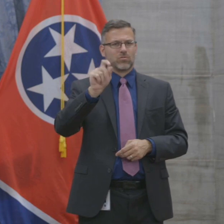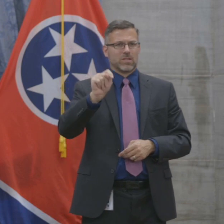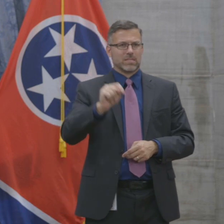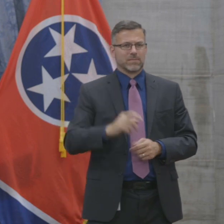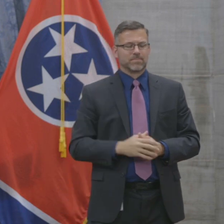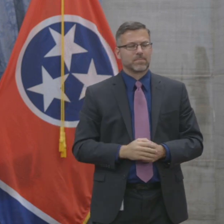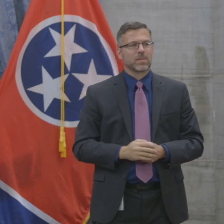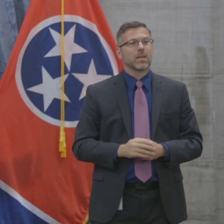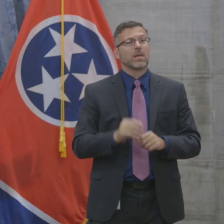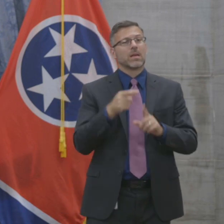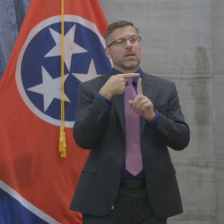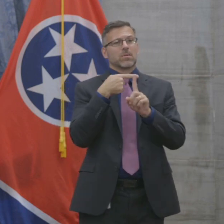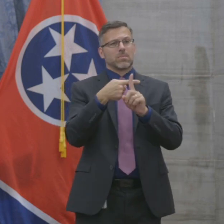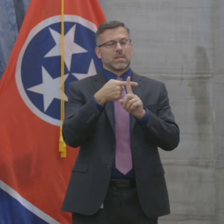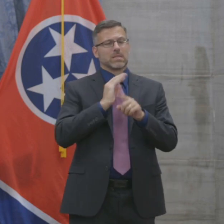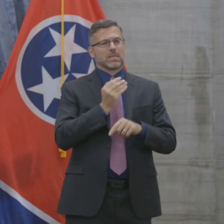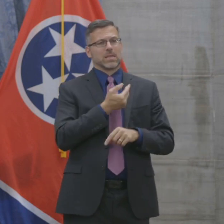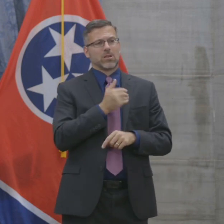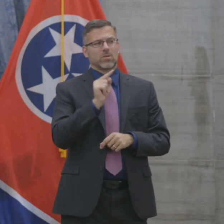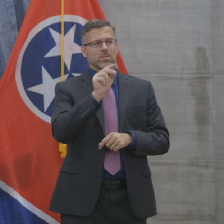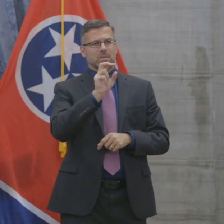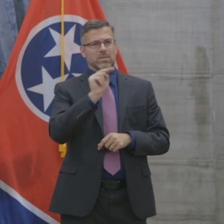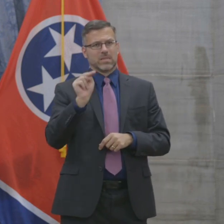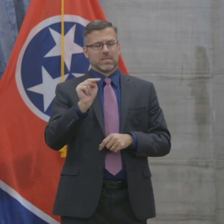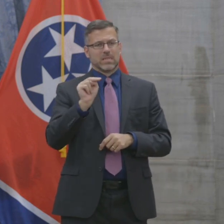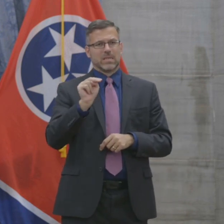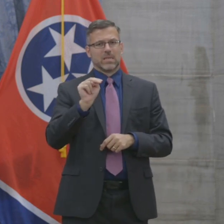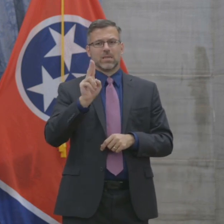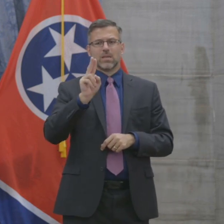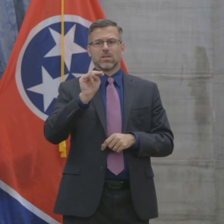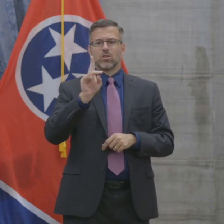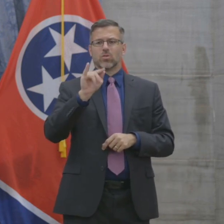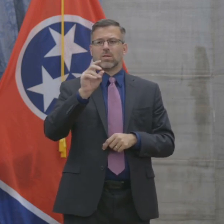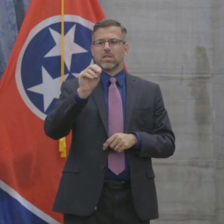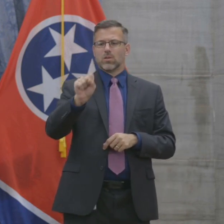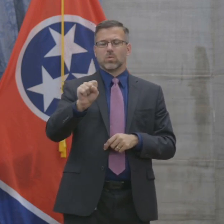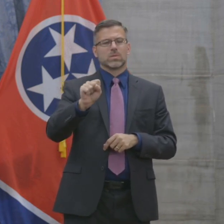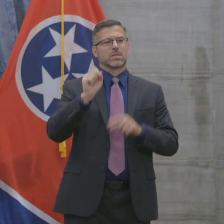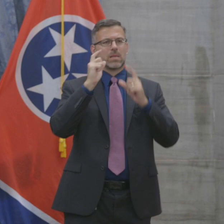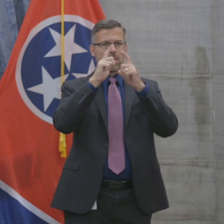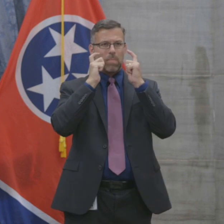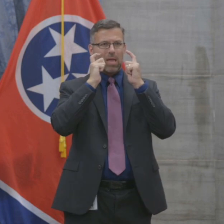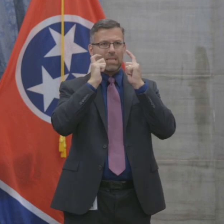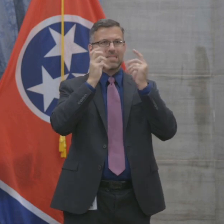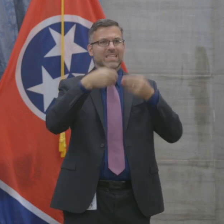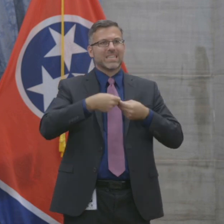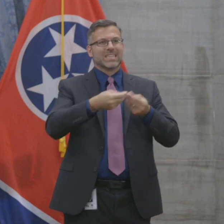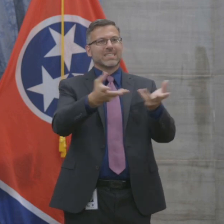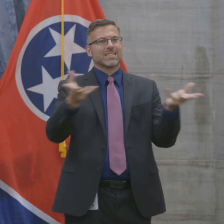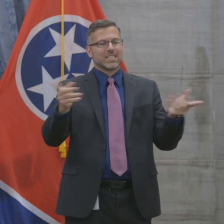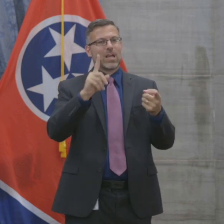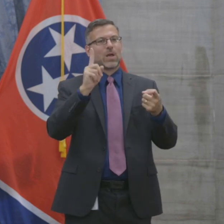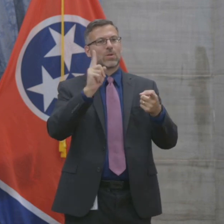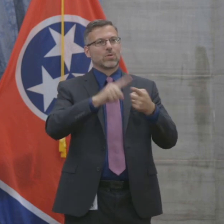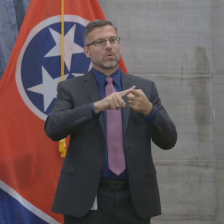Secondly, I'm pleased to give you a quick update on our Tennessee strong mask movement. I think the last time I was here